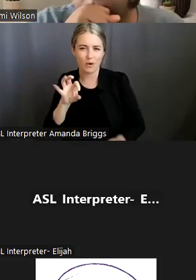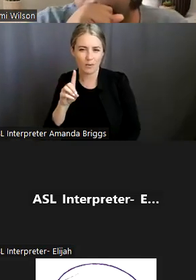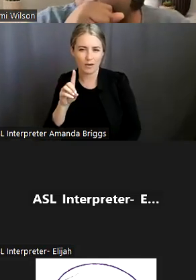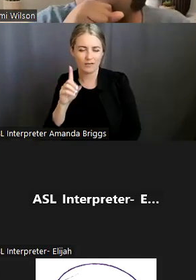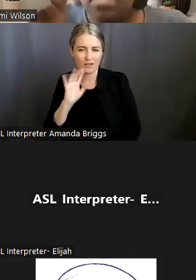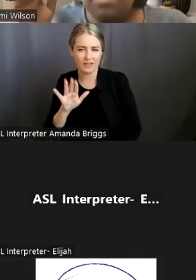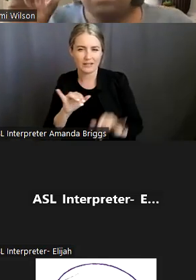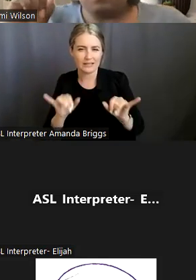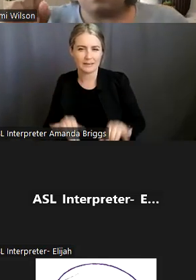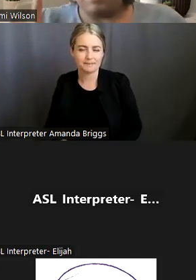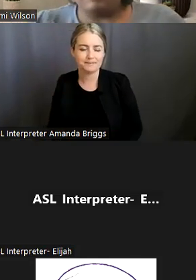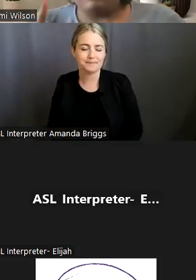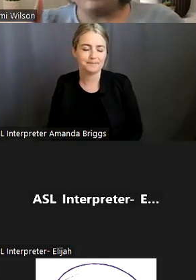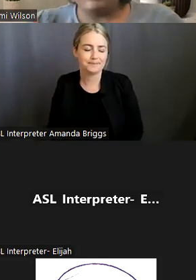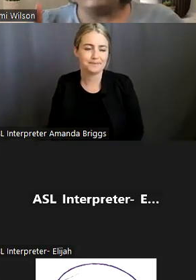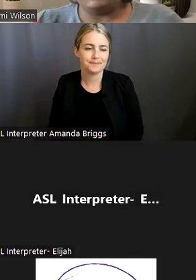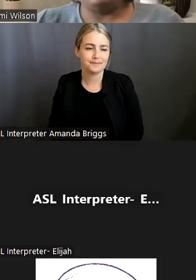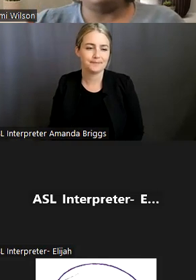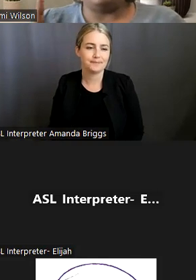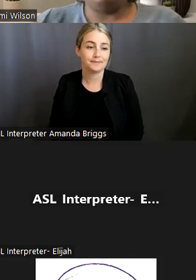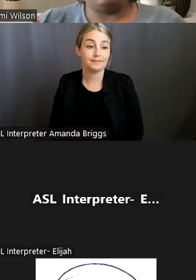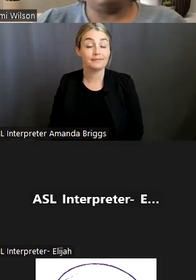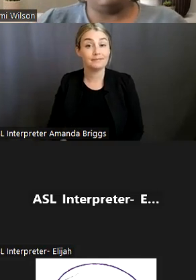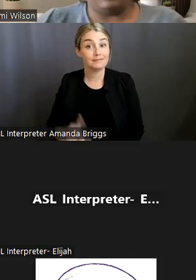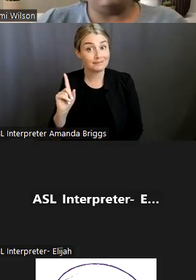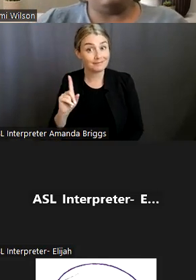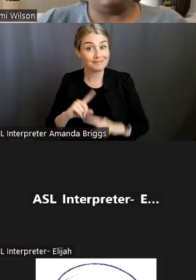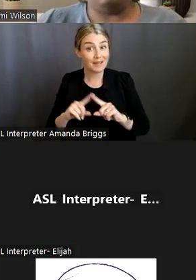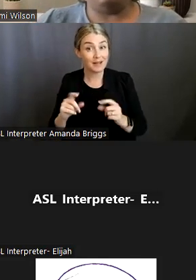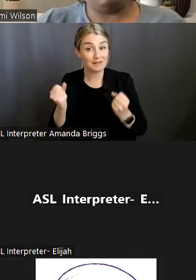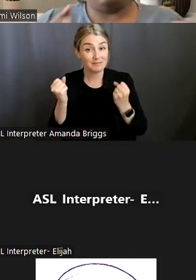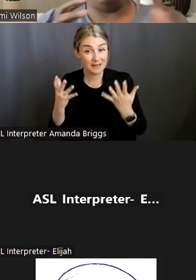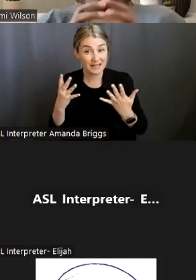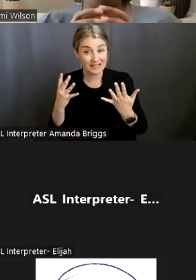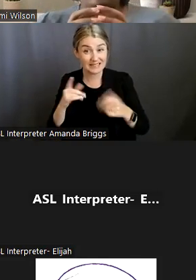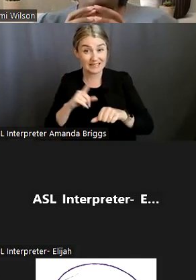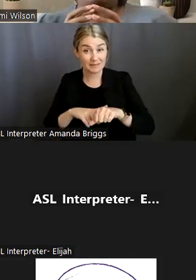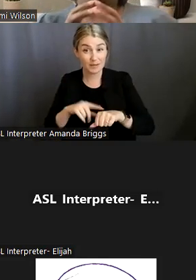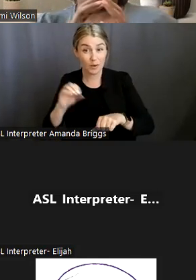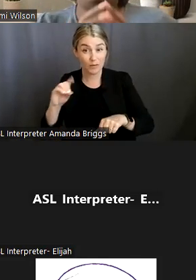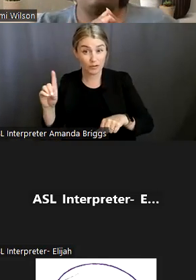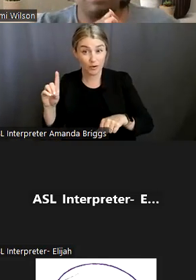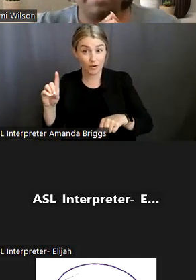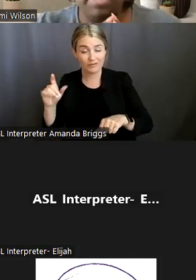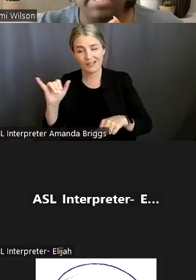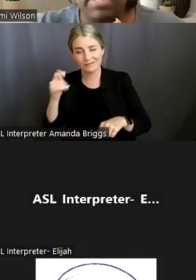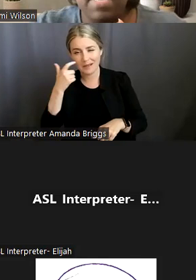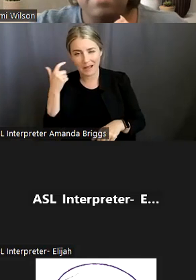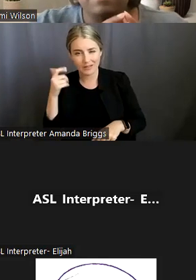However, many times overdose deaths result from meth or other stimulants that